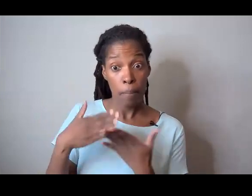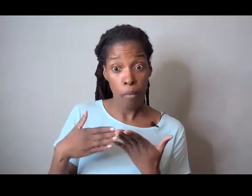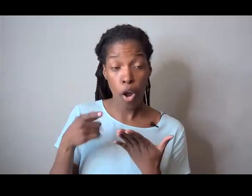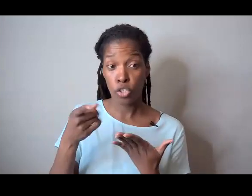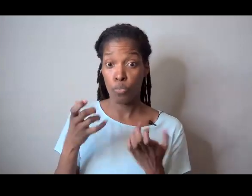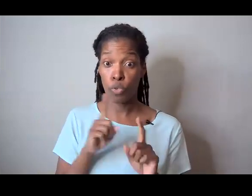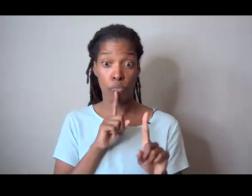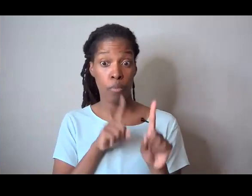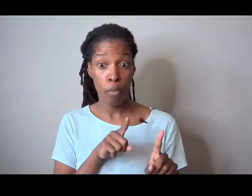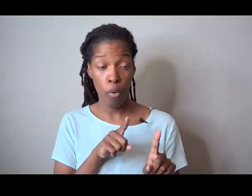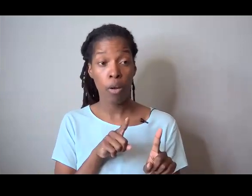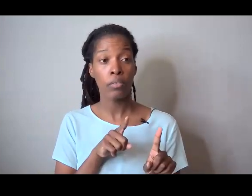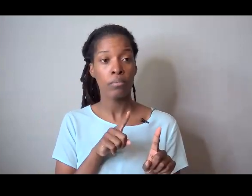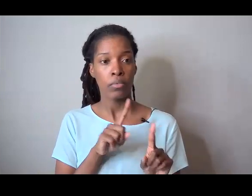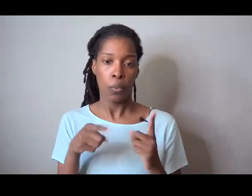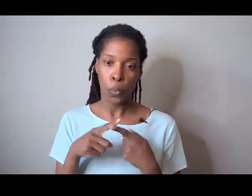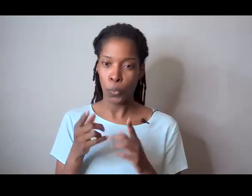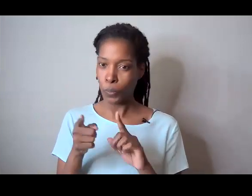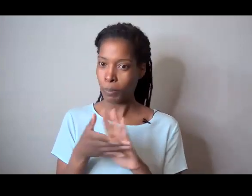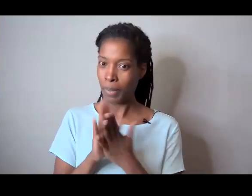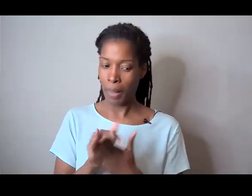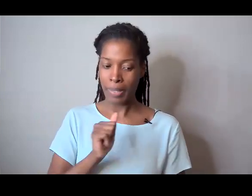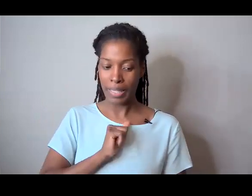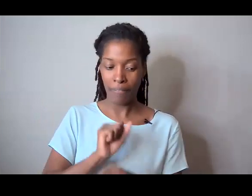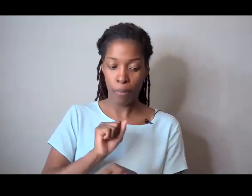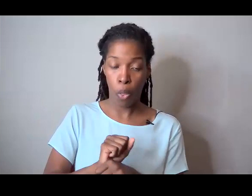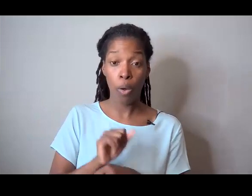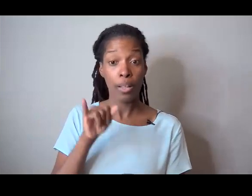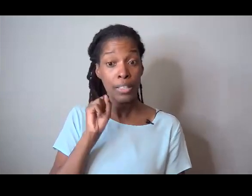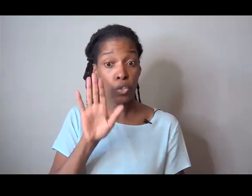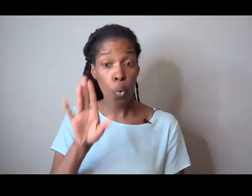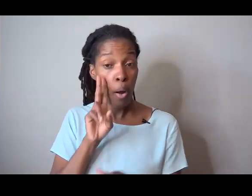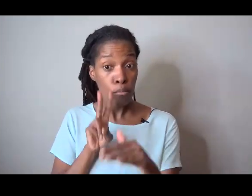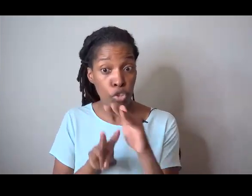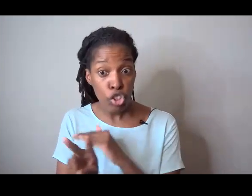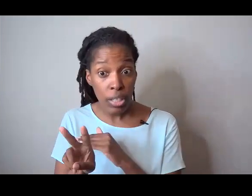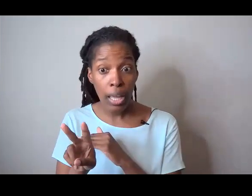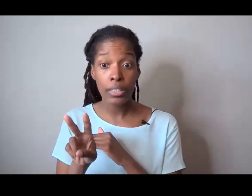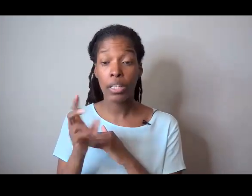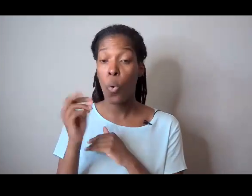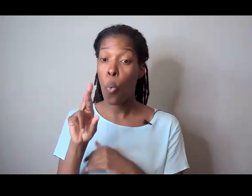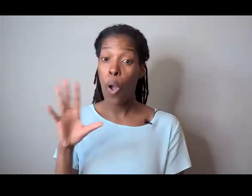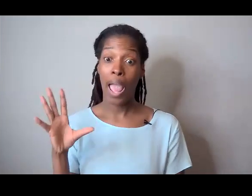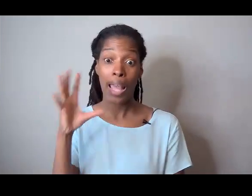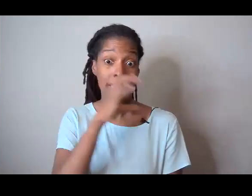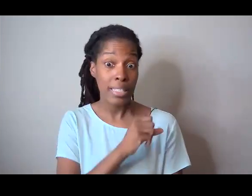Is your projected or estimated, you can use either of those words.